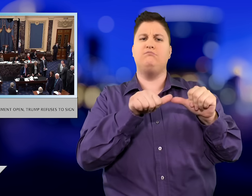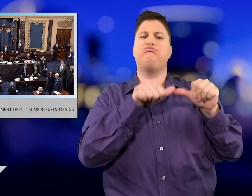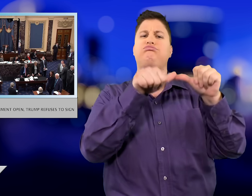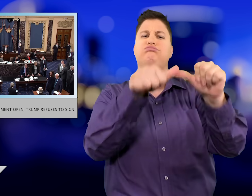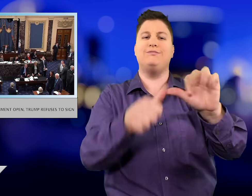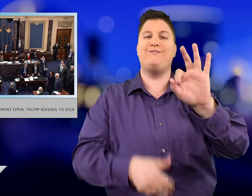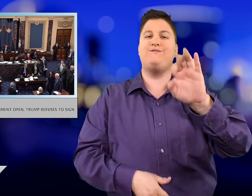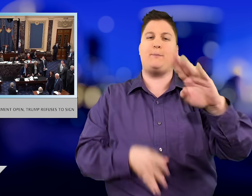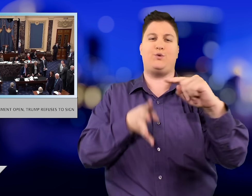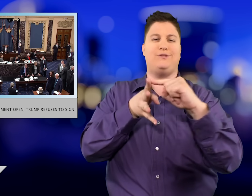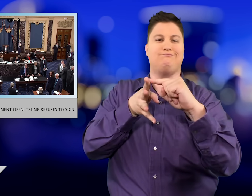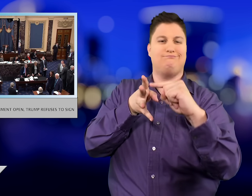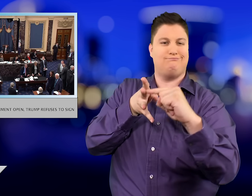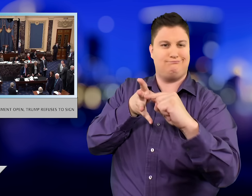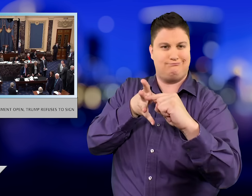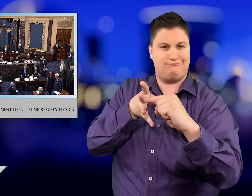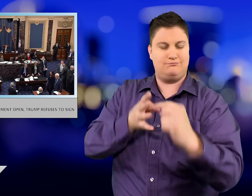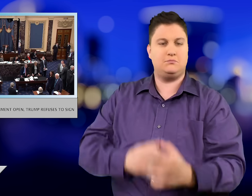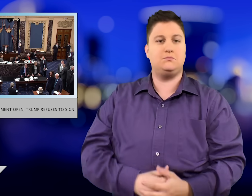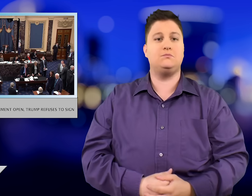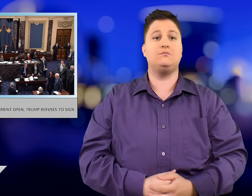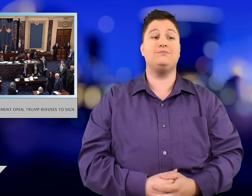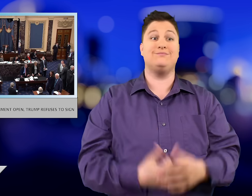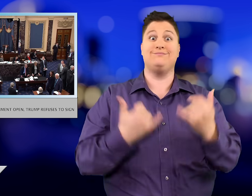funded until early February.